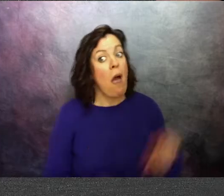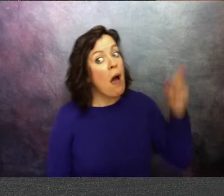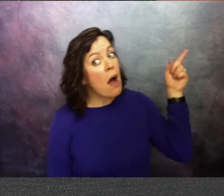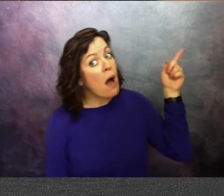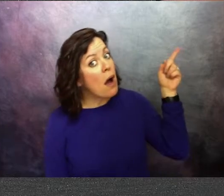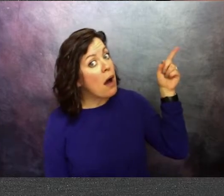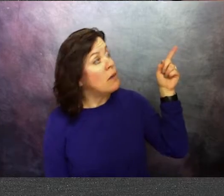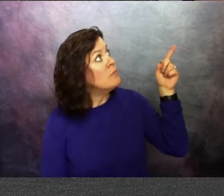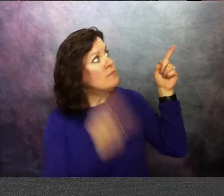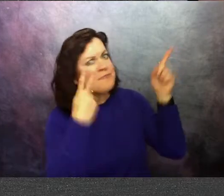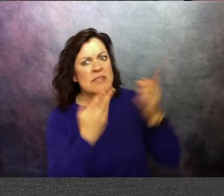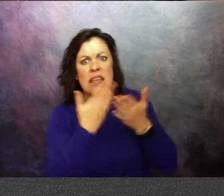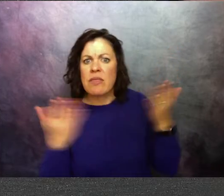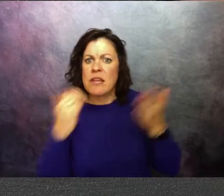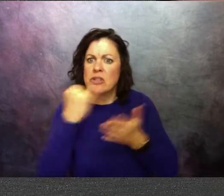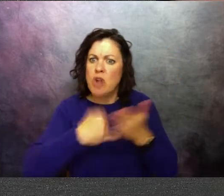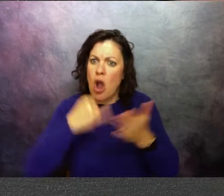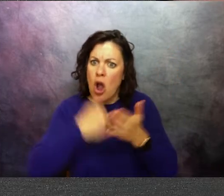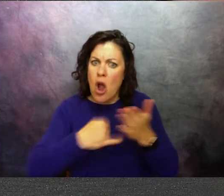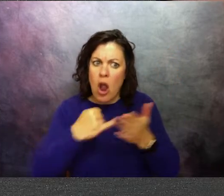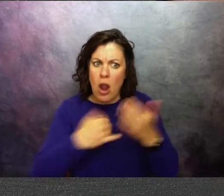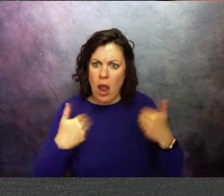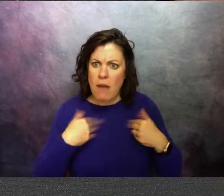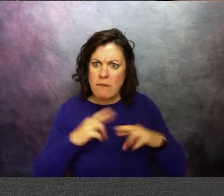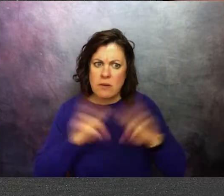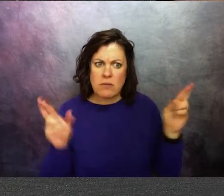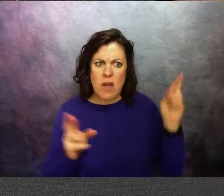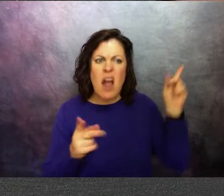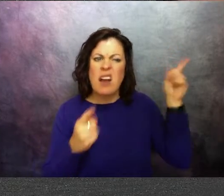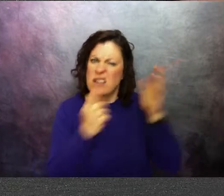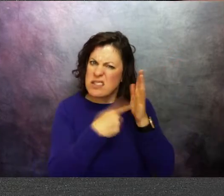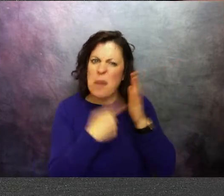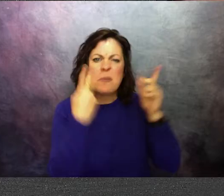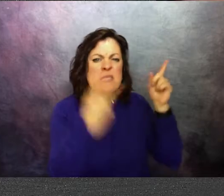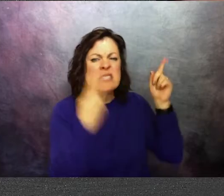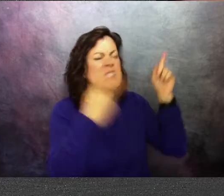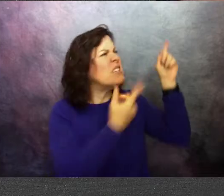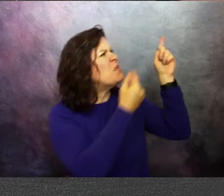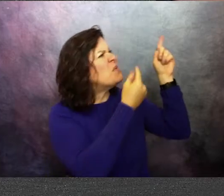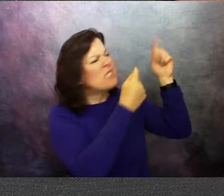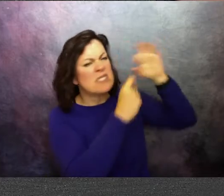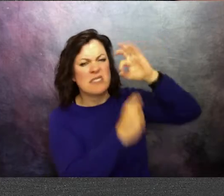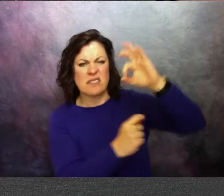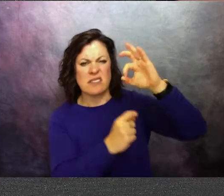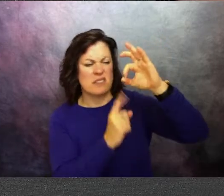And there are all her art supplies. And a lot of times you'll see these on a map.